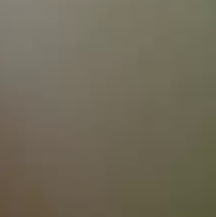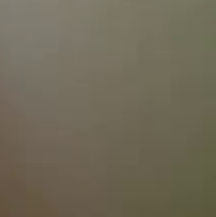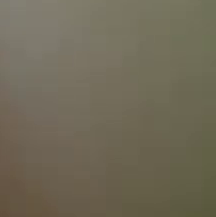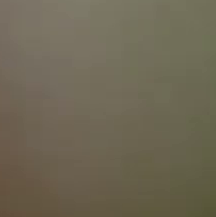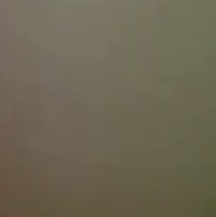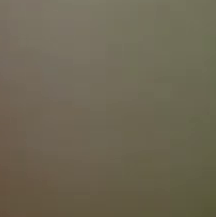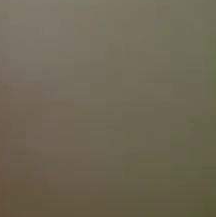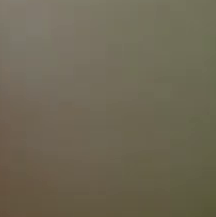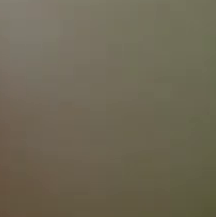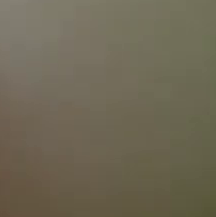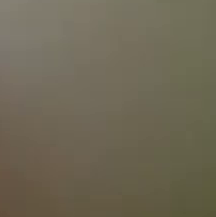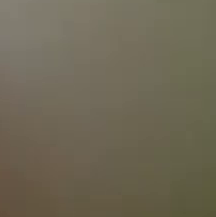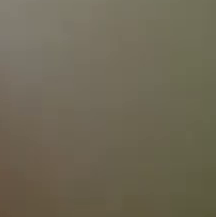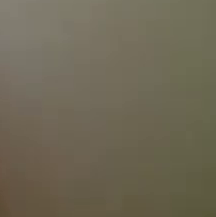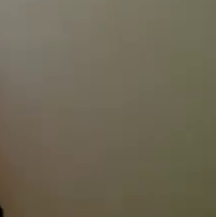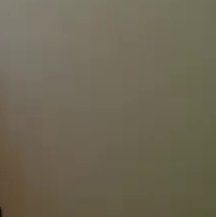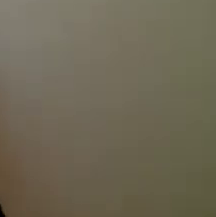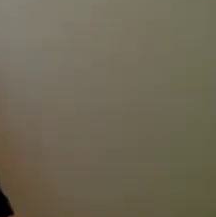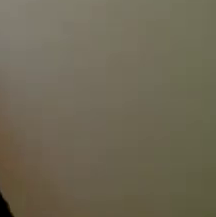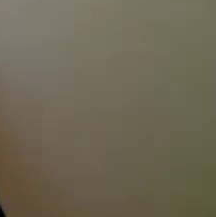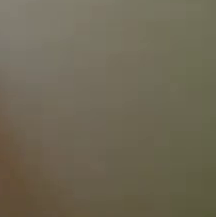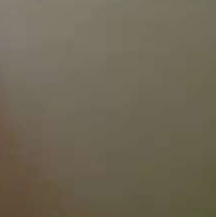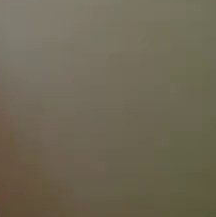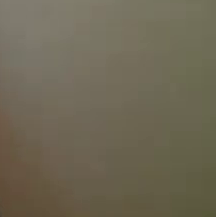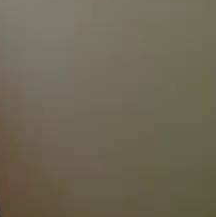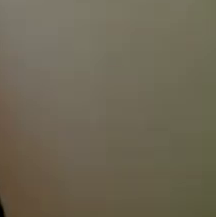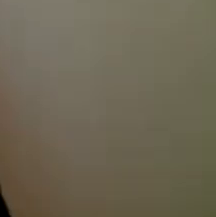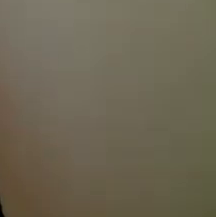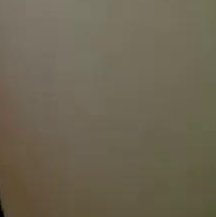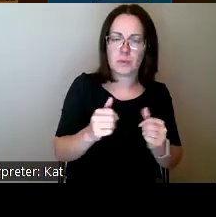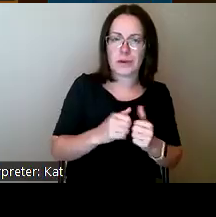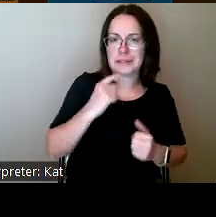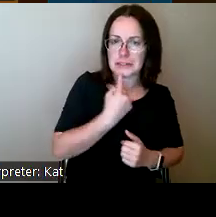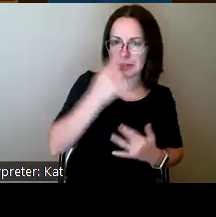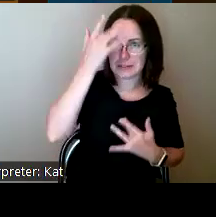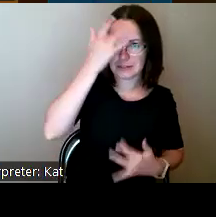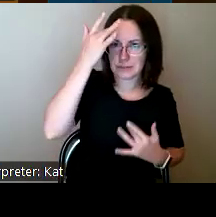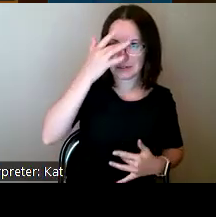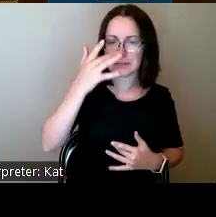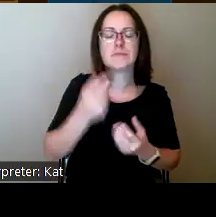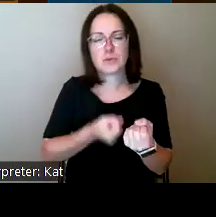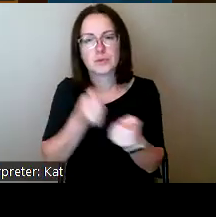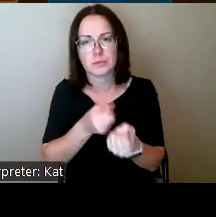can accompany serious illnesses and support quality of life throughout its course. Next